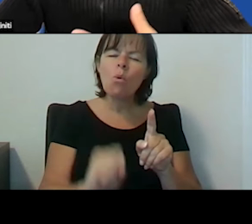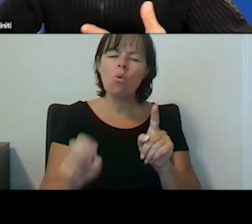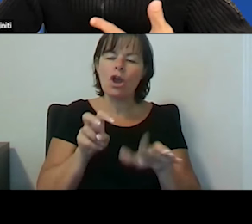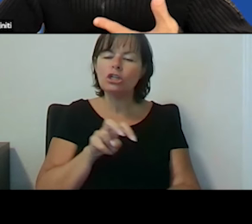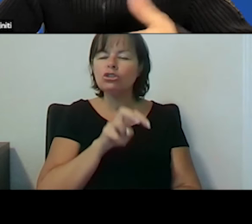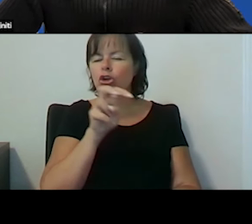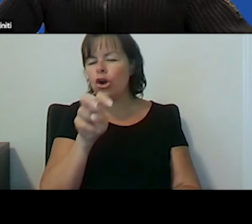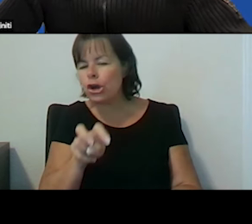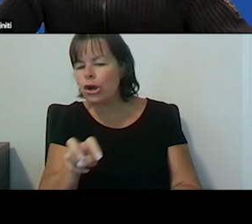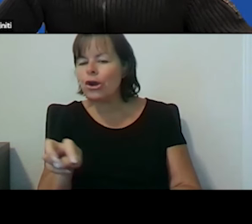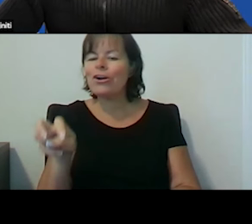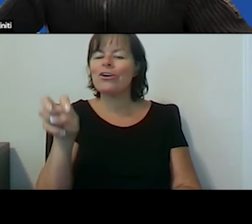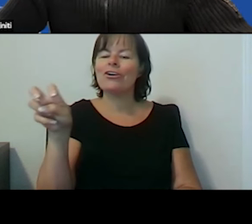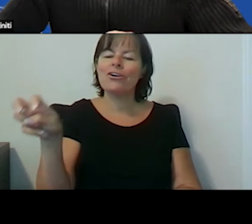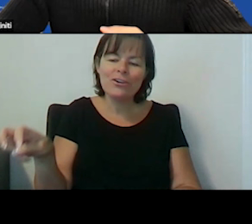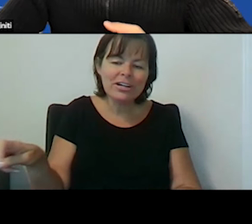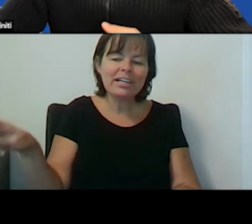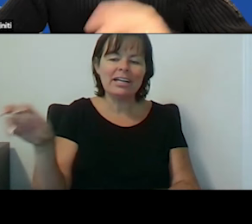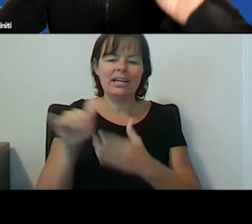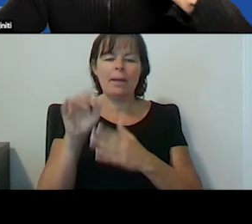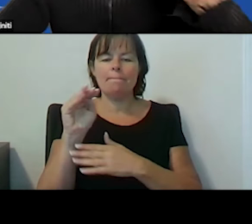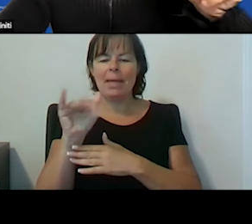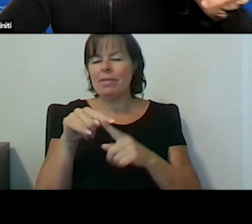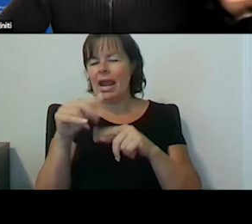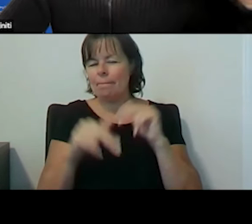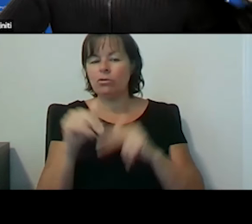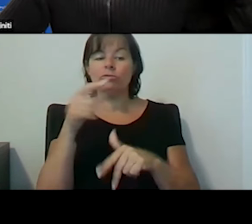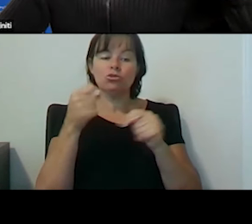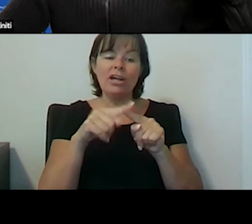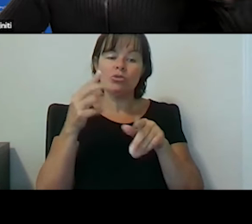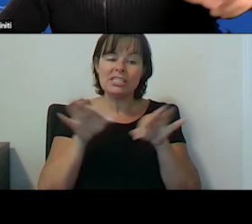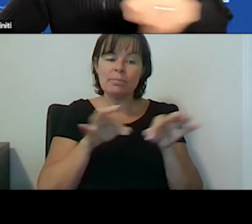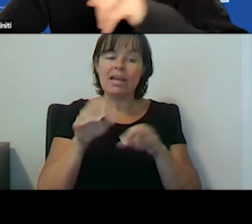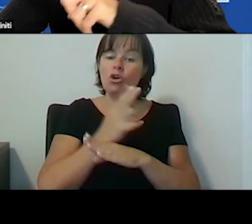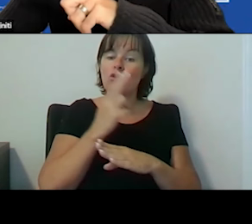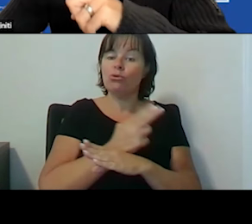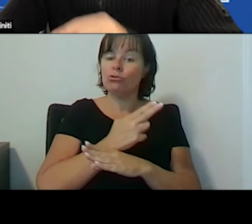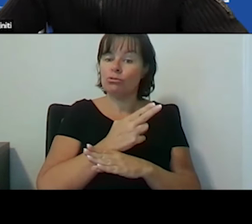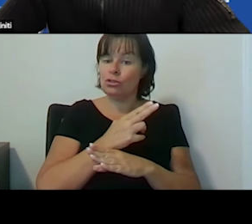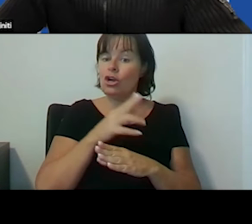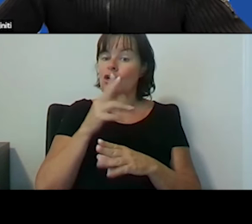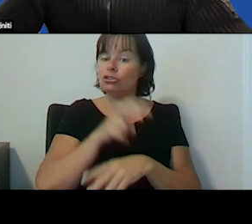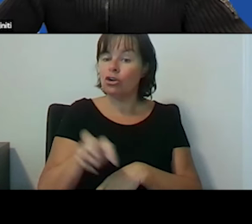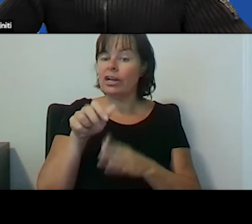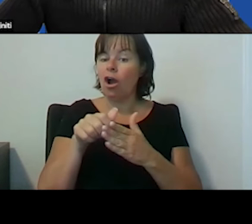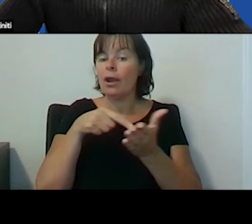that was trying to describe the user's journey on paying their car loan and as you can see